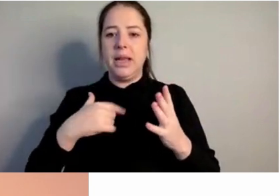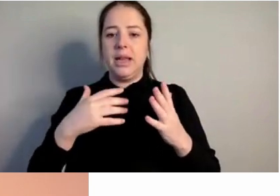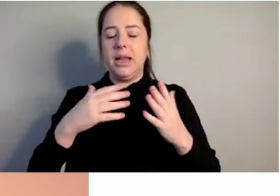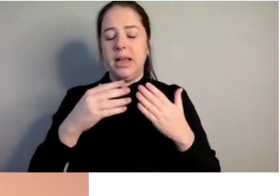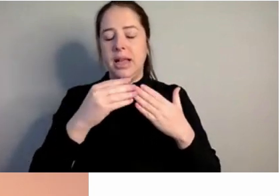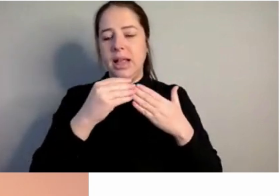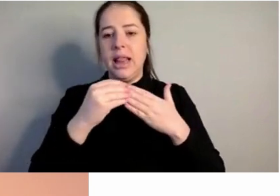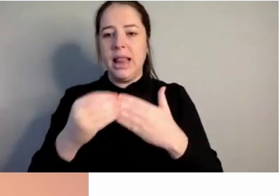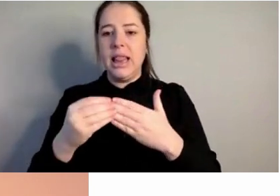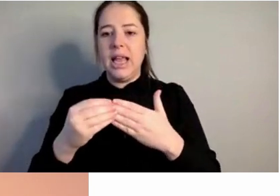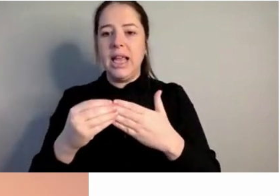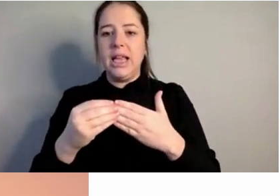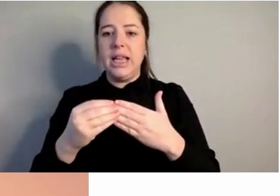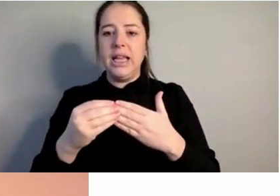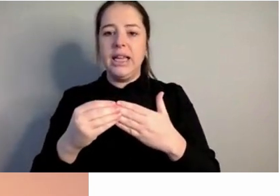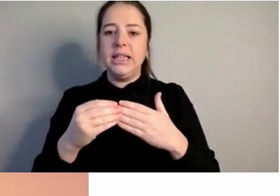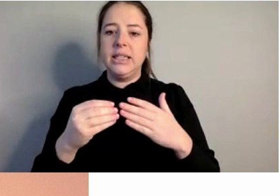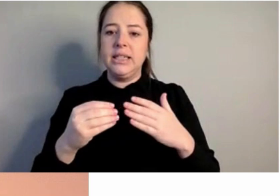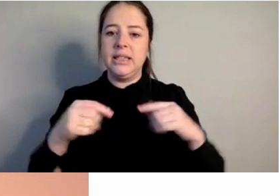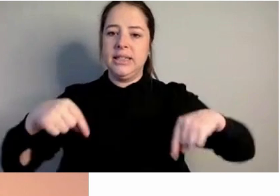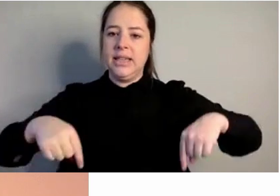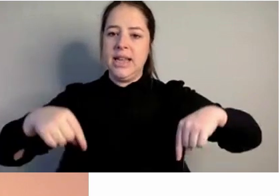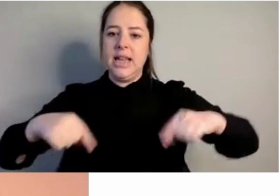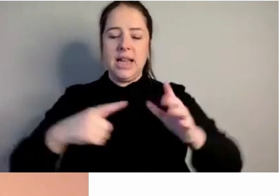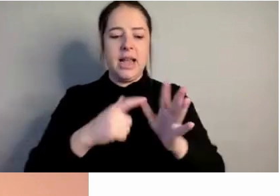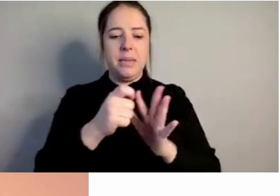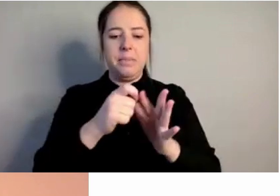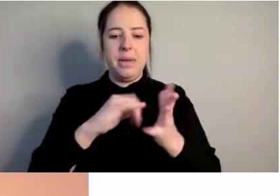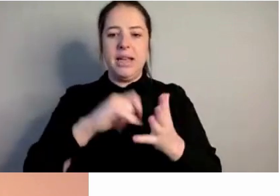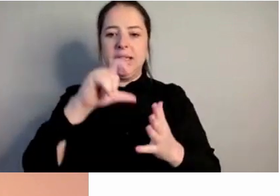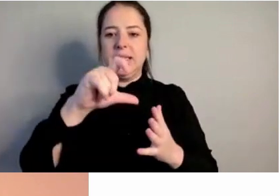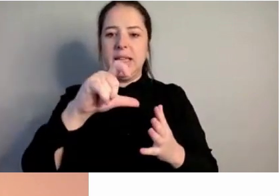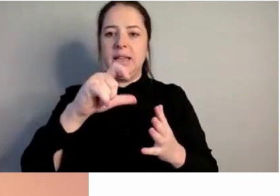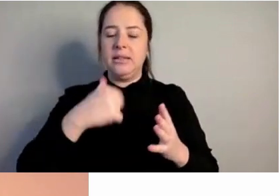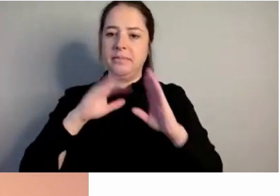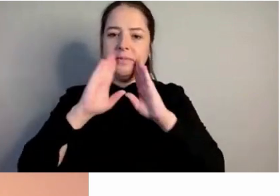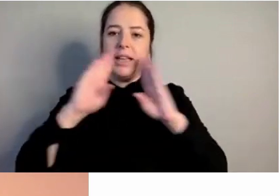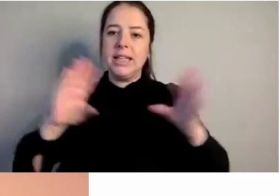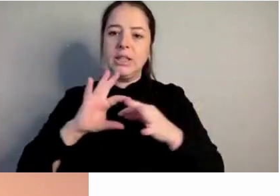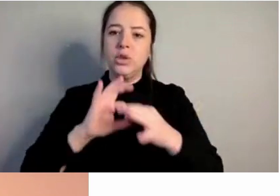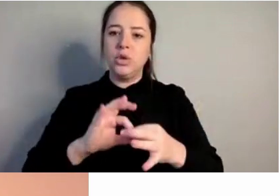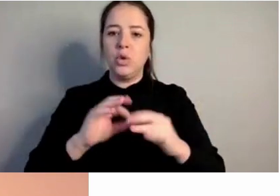a relatively recent appointment here at the APSC. And it's fantastic to be joining you today.